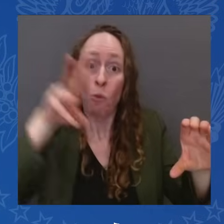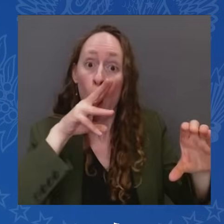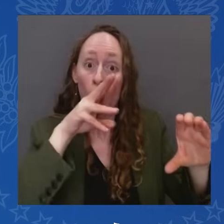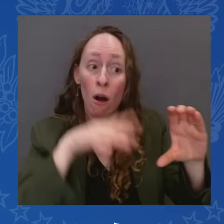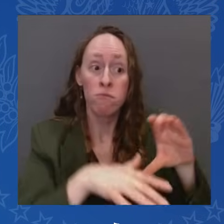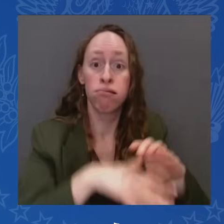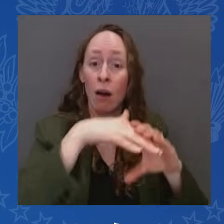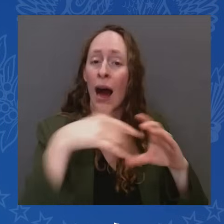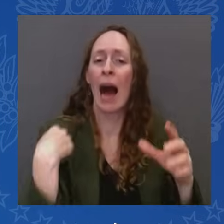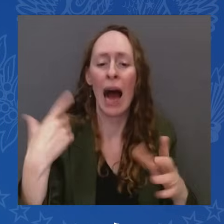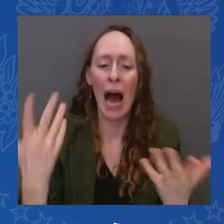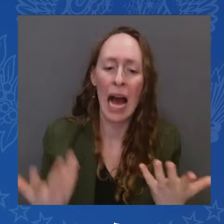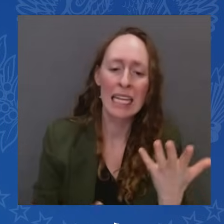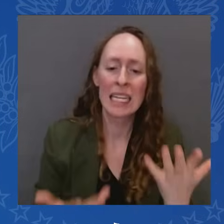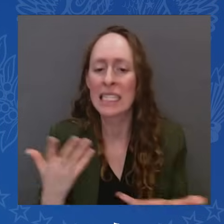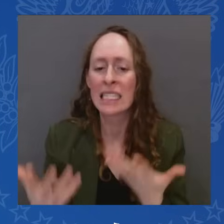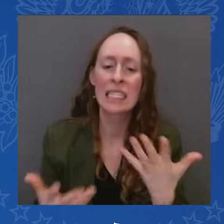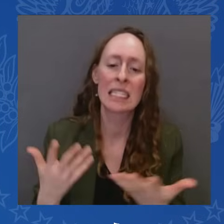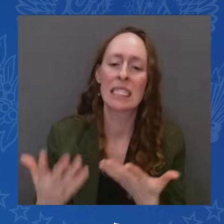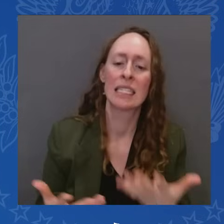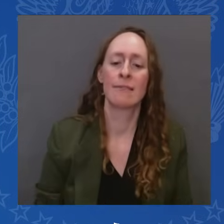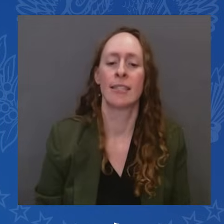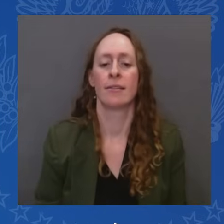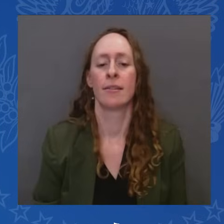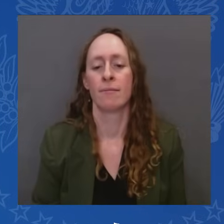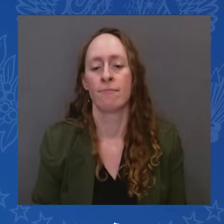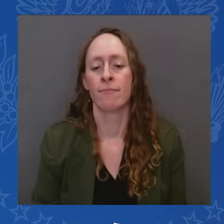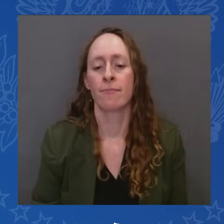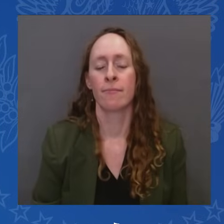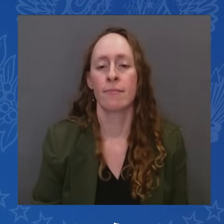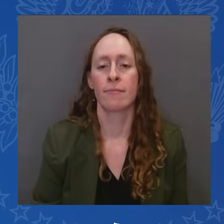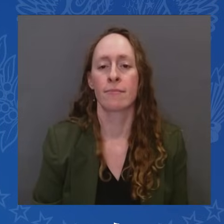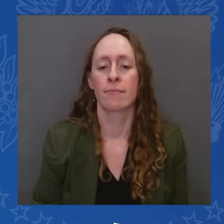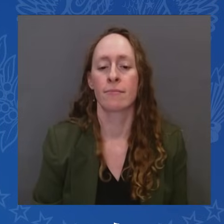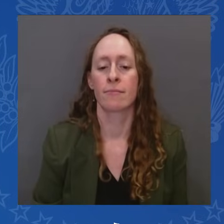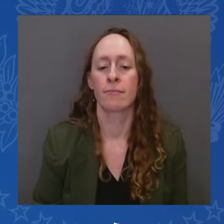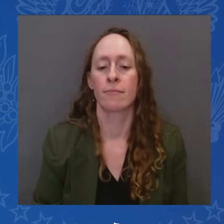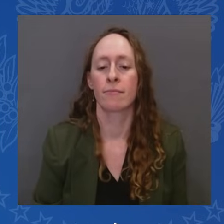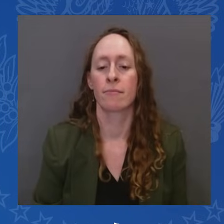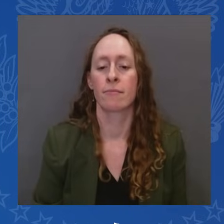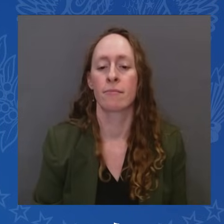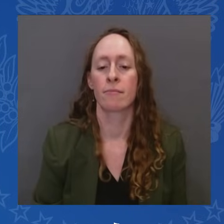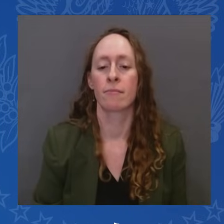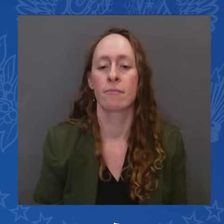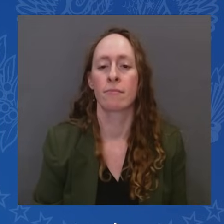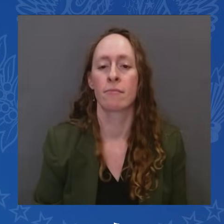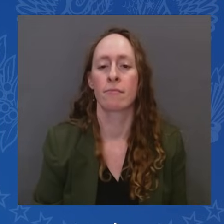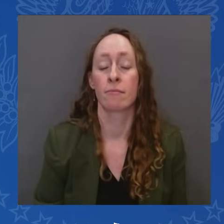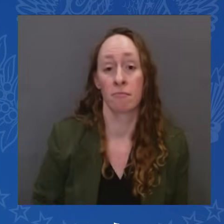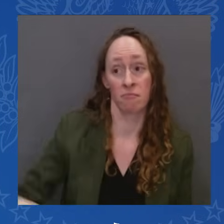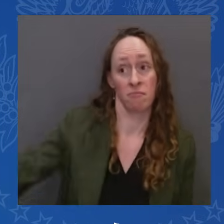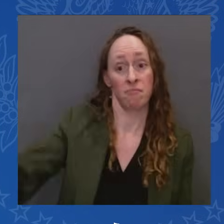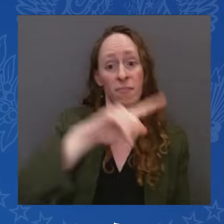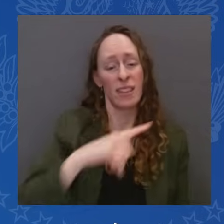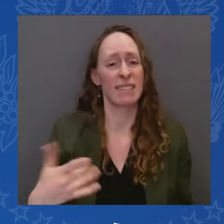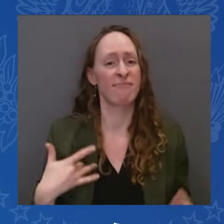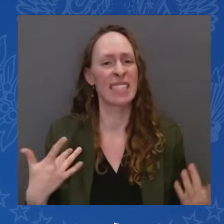there are no hostages in any of these tunnels. But I don't know that for a fact. I do know that, though, every civilian death